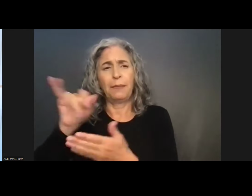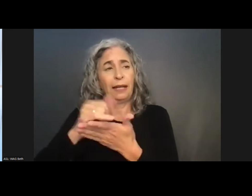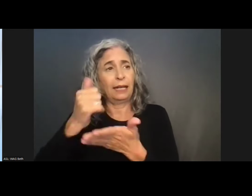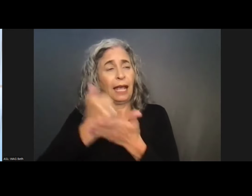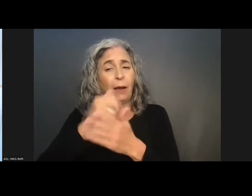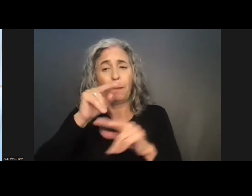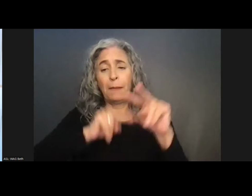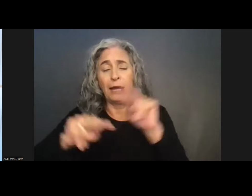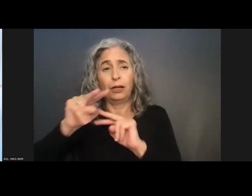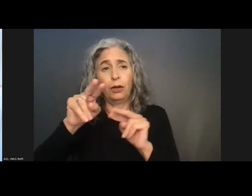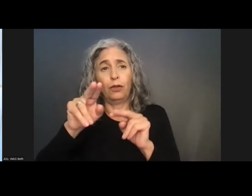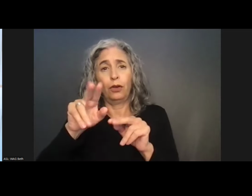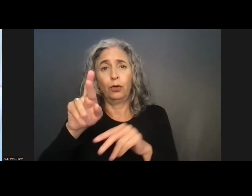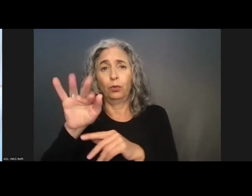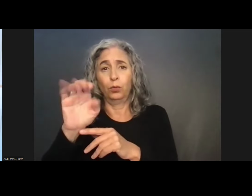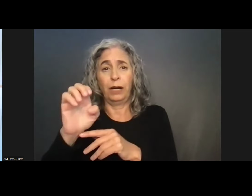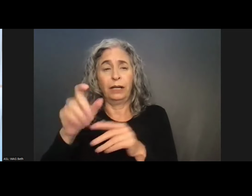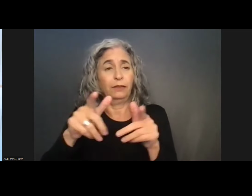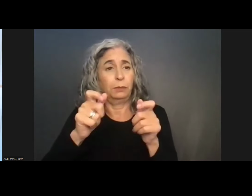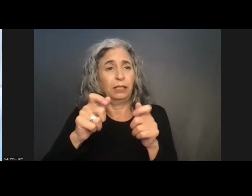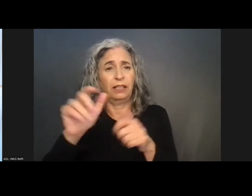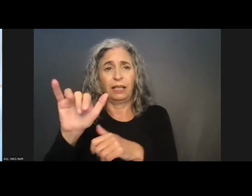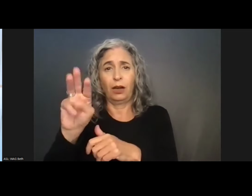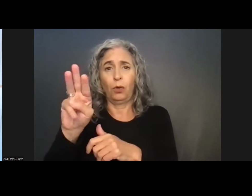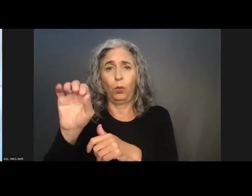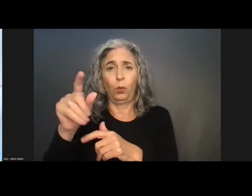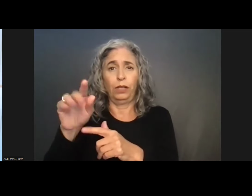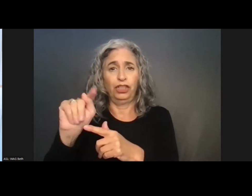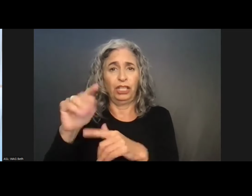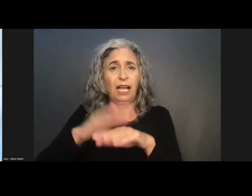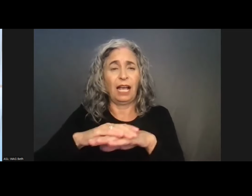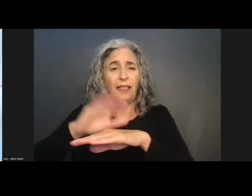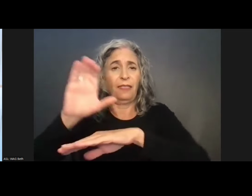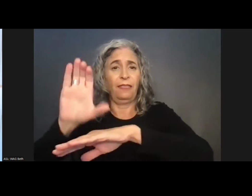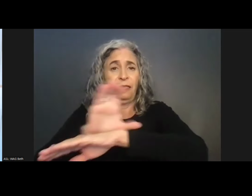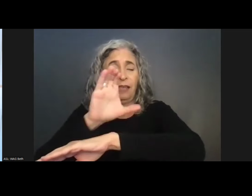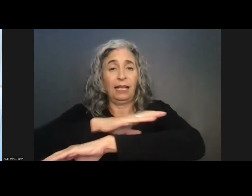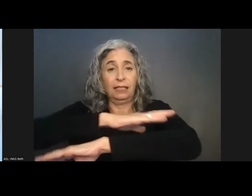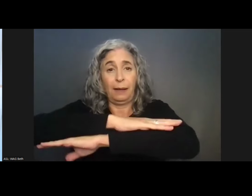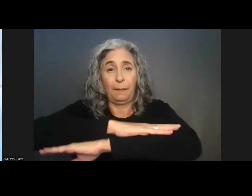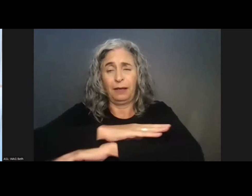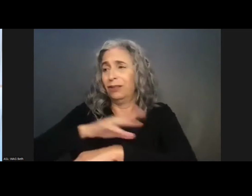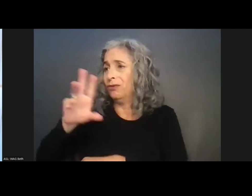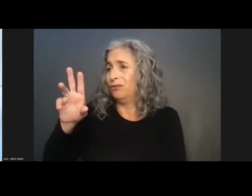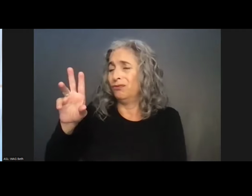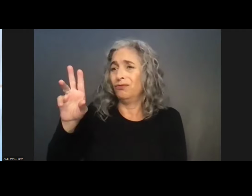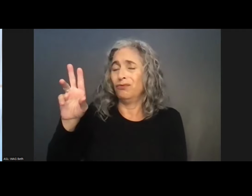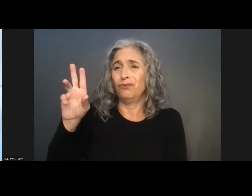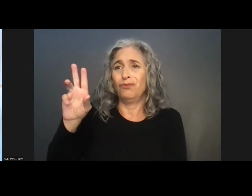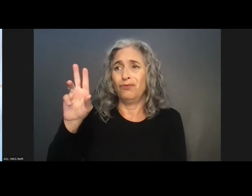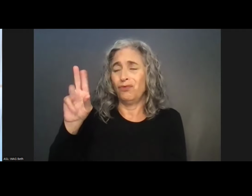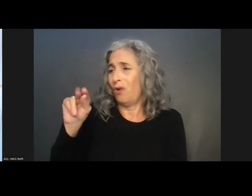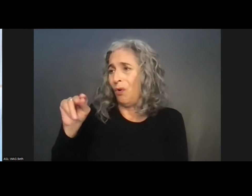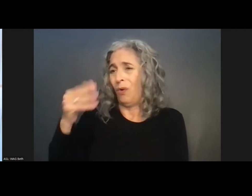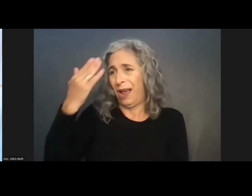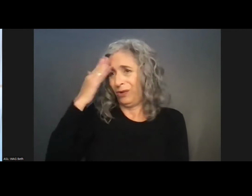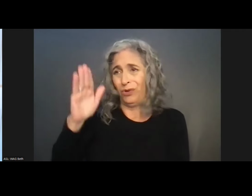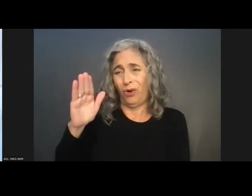rate of speech like a widget on the desktop? >> VIJAY MATTHEW: No I don't know of one. Just